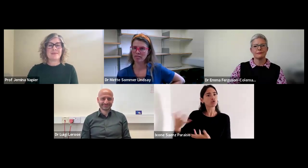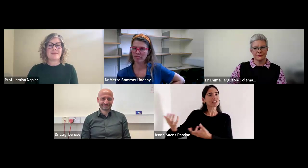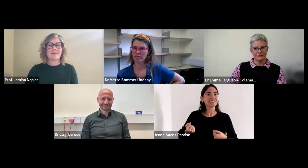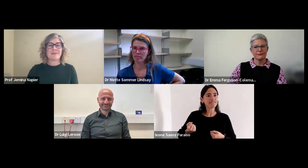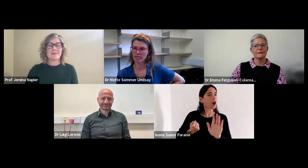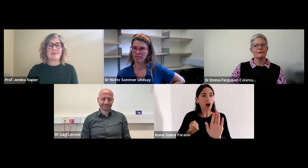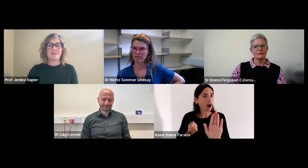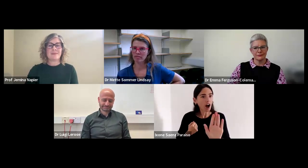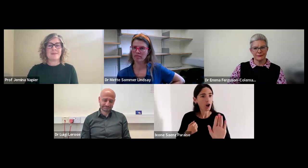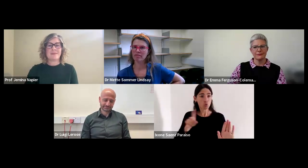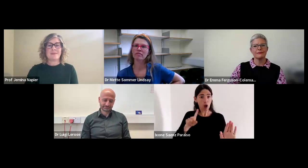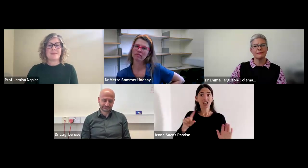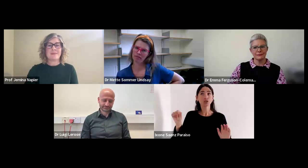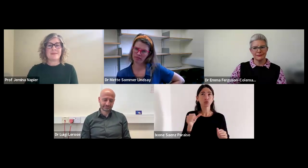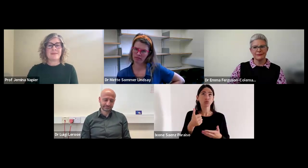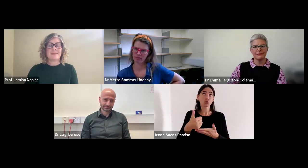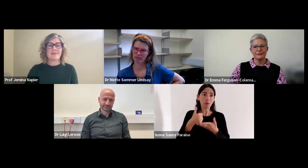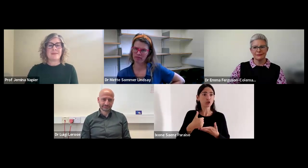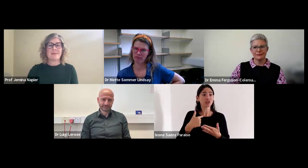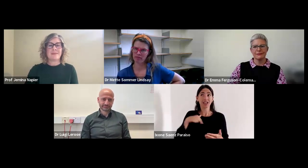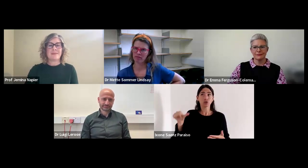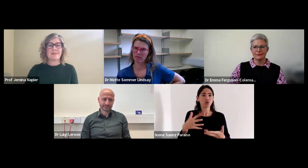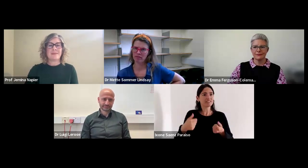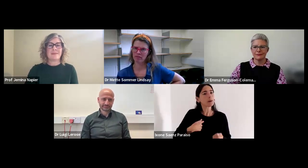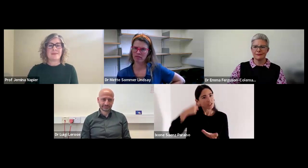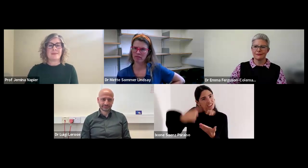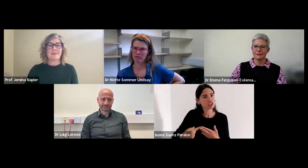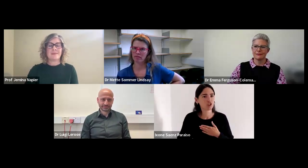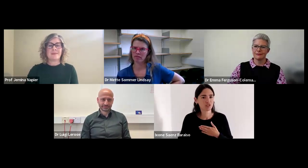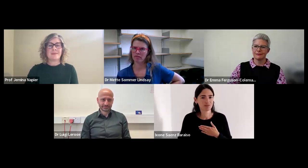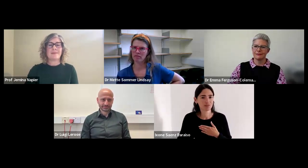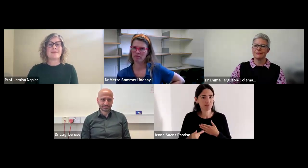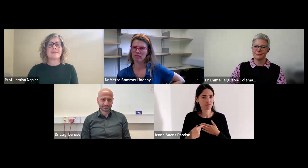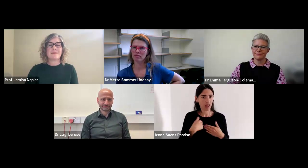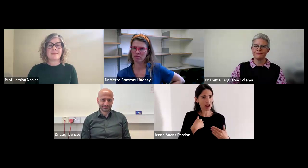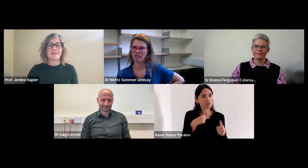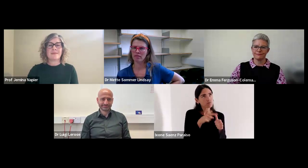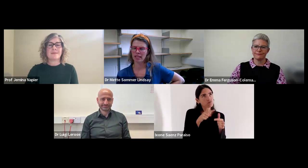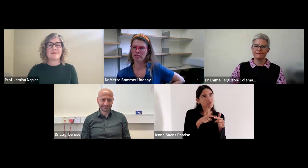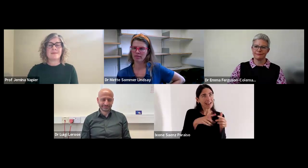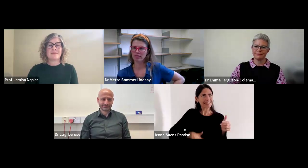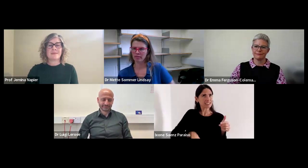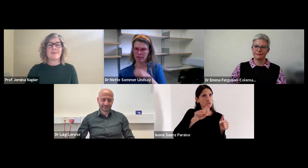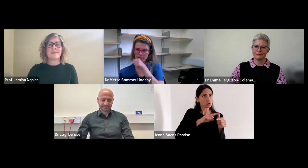manipulation on what kind of support I should be receiving. The kind of support I should be